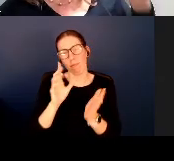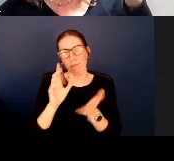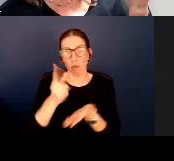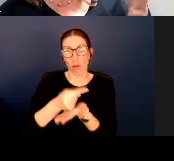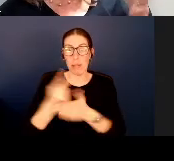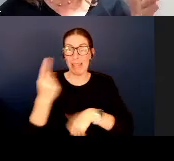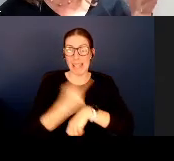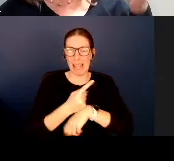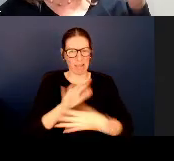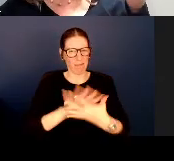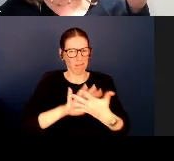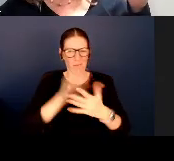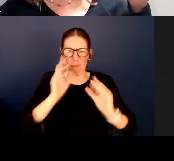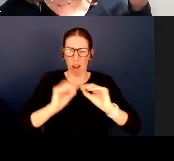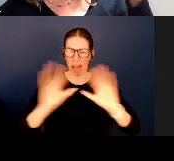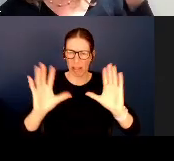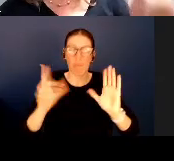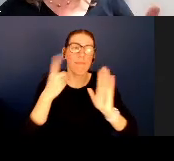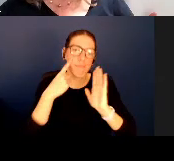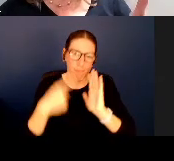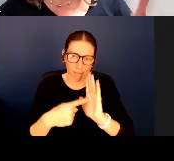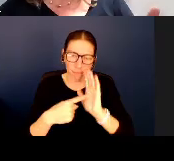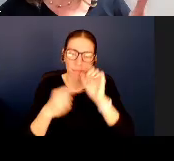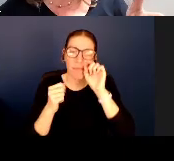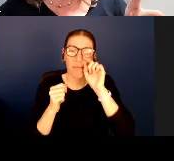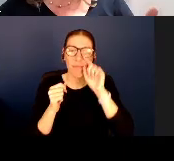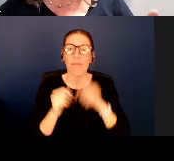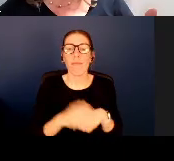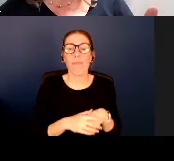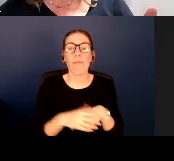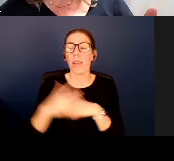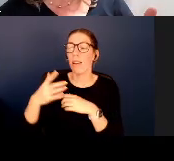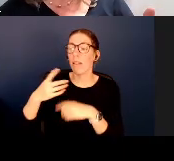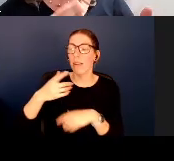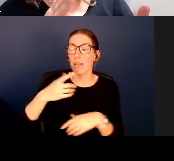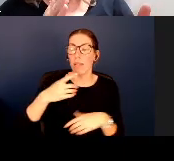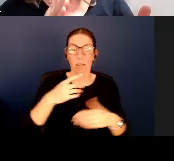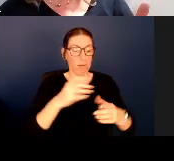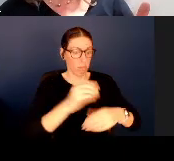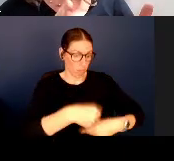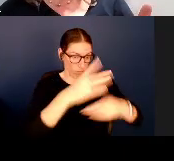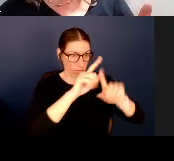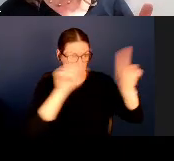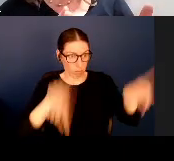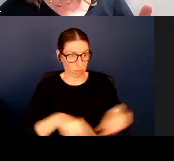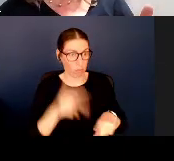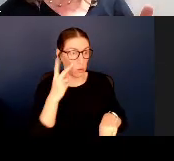we always had the date when the referral came into Grandview Kids, but we didn't always have